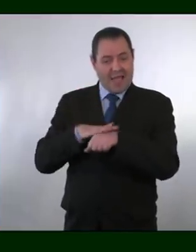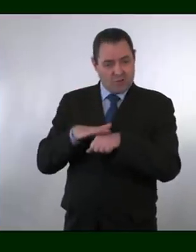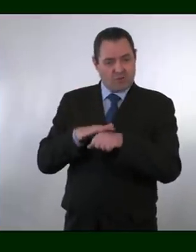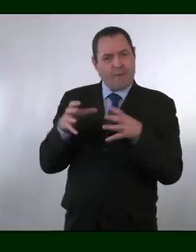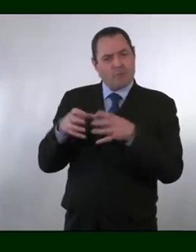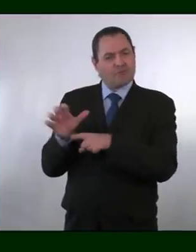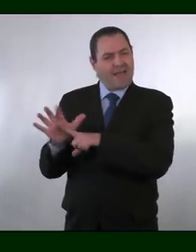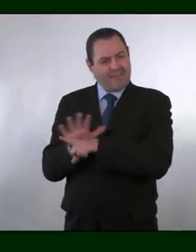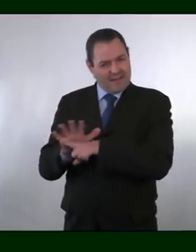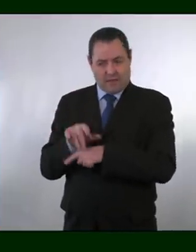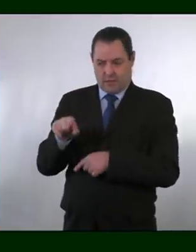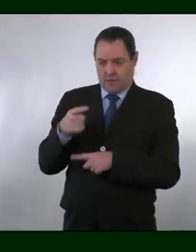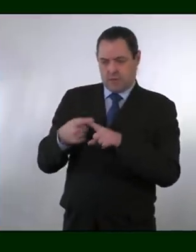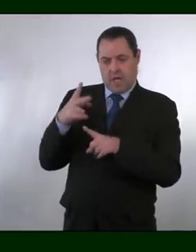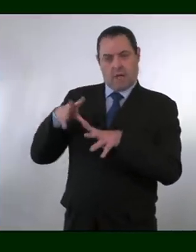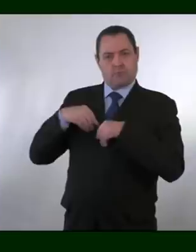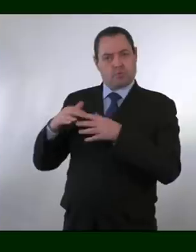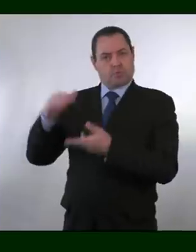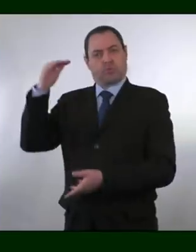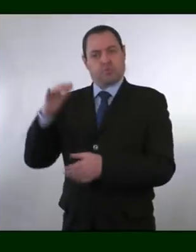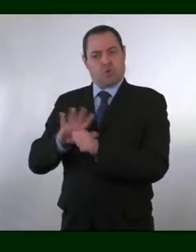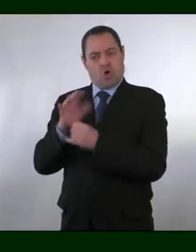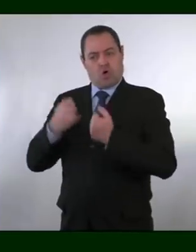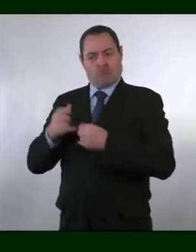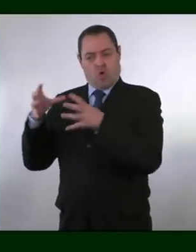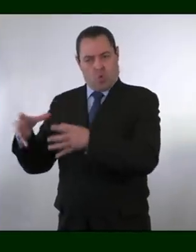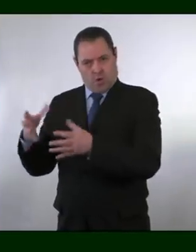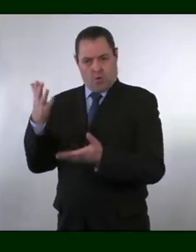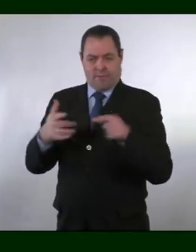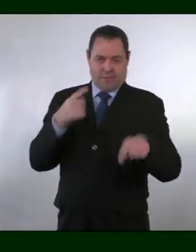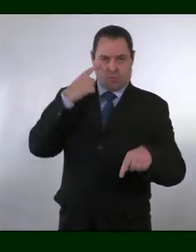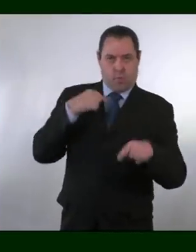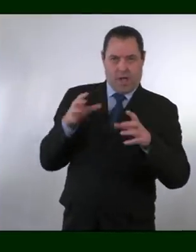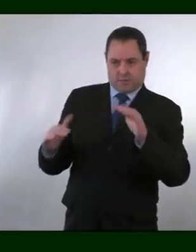coronavirus and more likely to go into intensive care. Lead researchers have suggested that